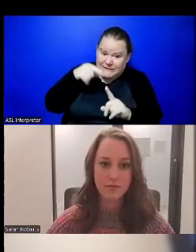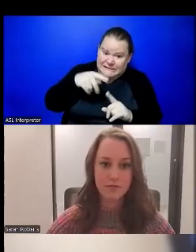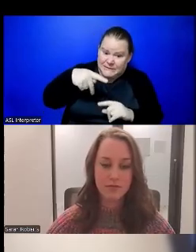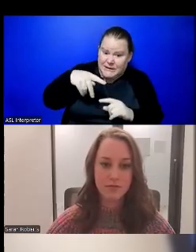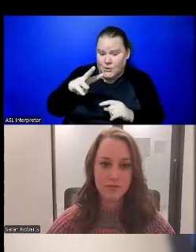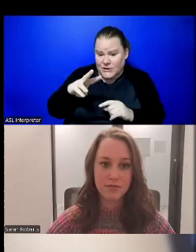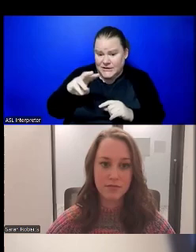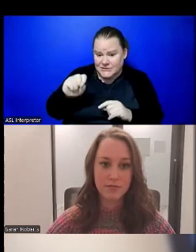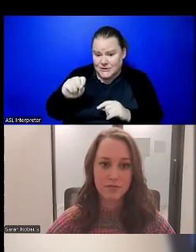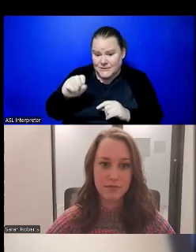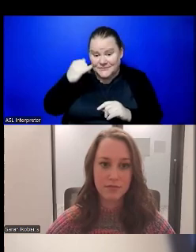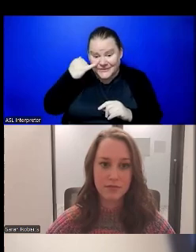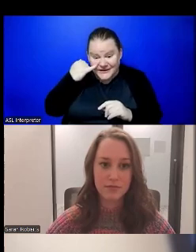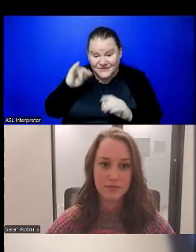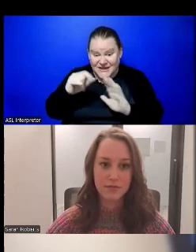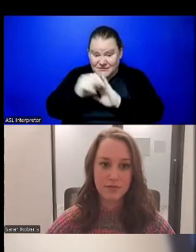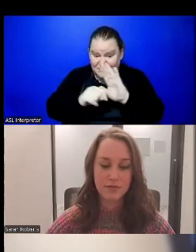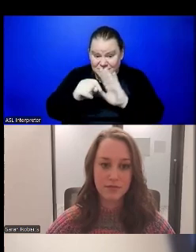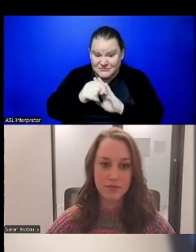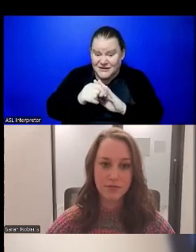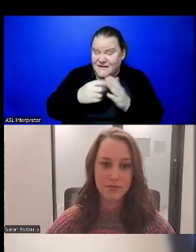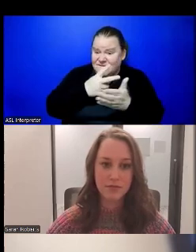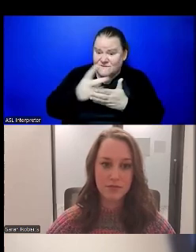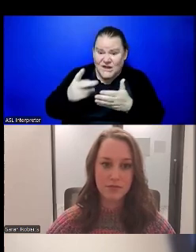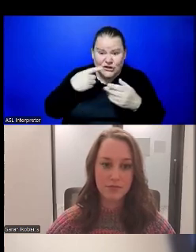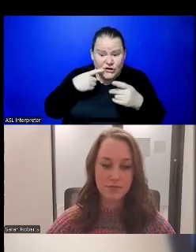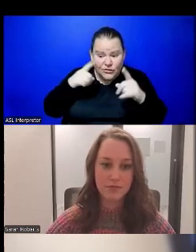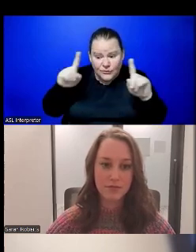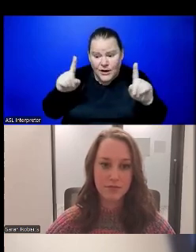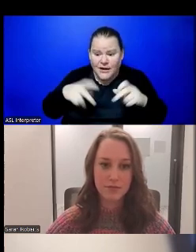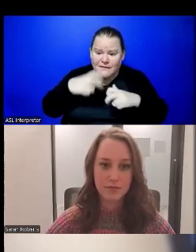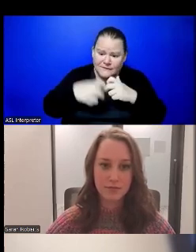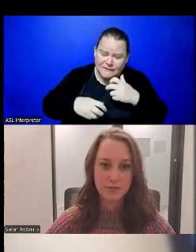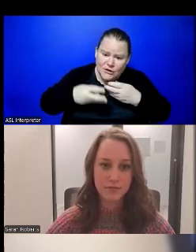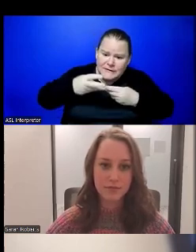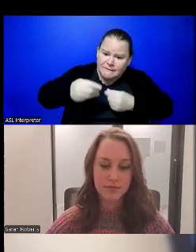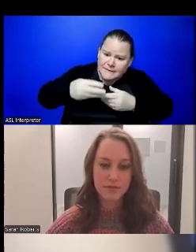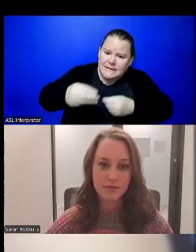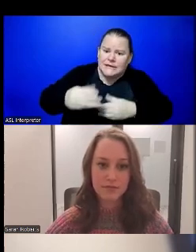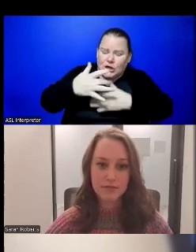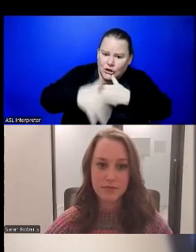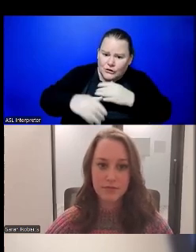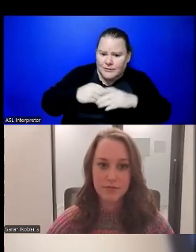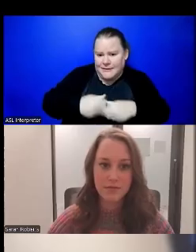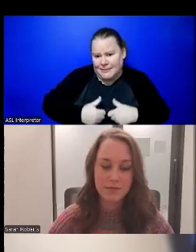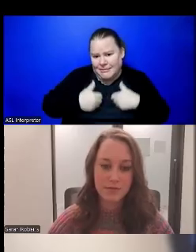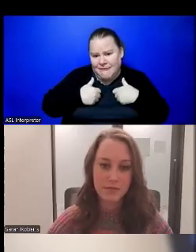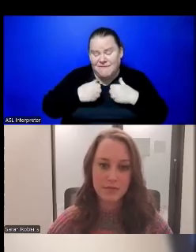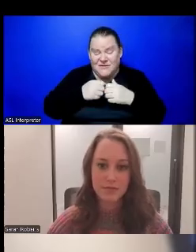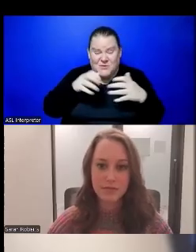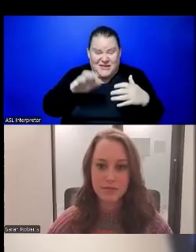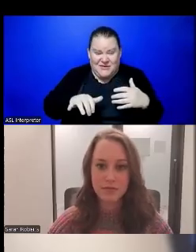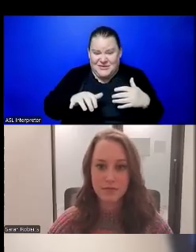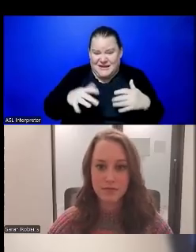there was that period of failure to thrive, difficulty feeding early in life without that, it's pretty atypical to be a case of